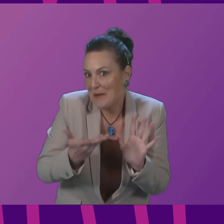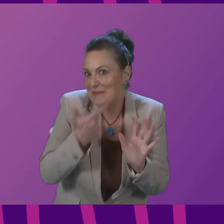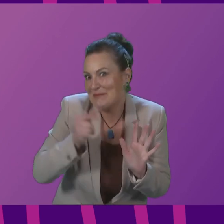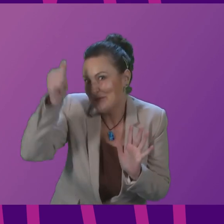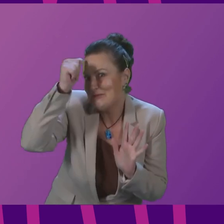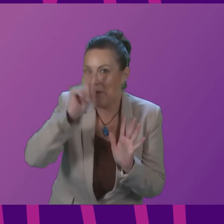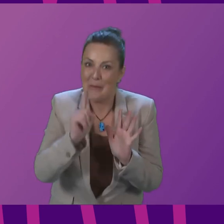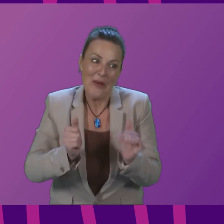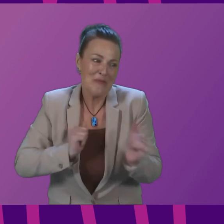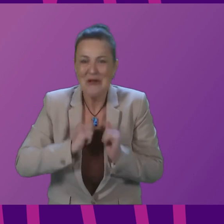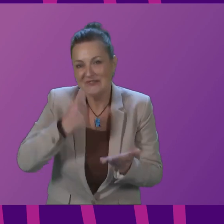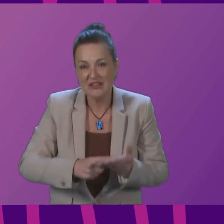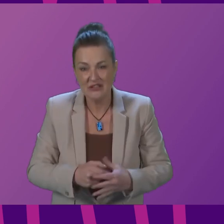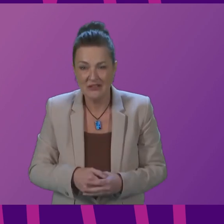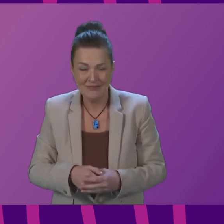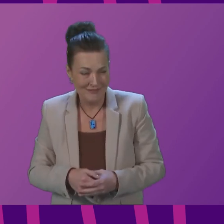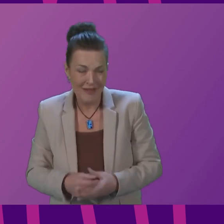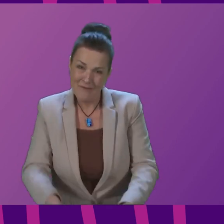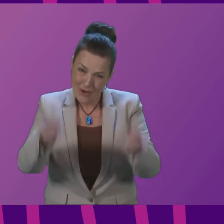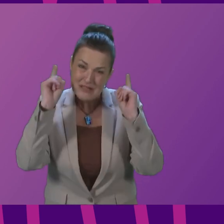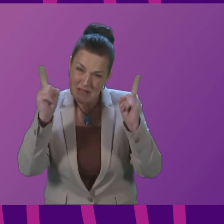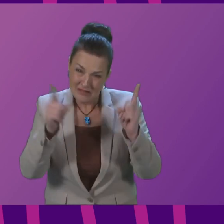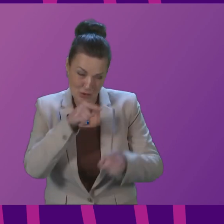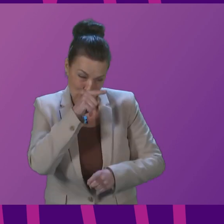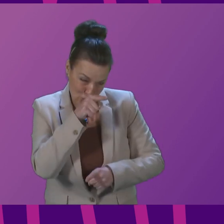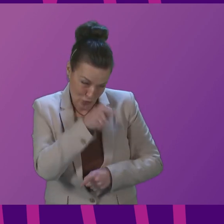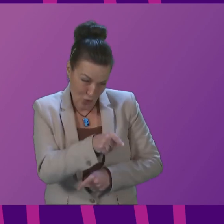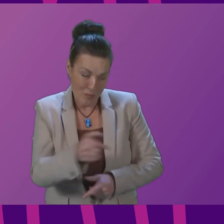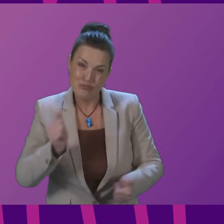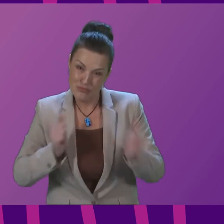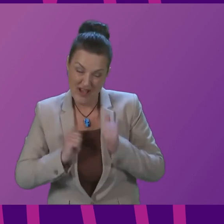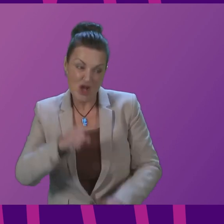Given the First Minister’s pride, that should have been hanging on her wall.